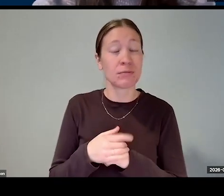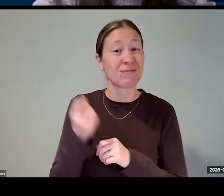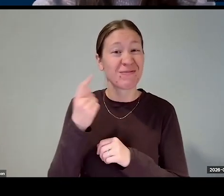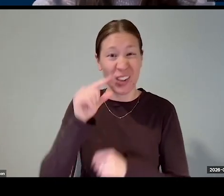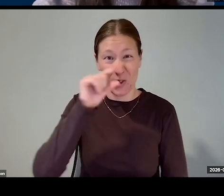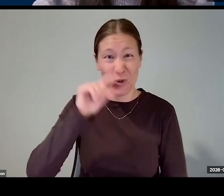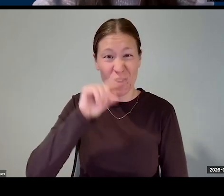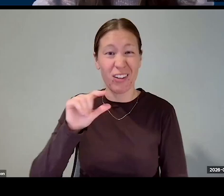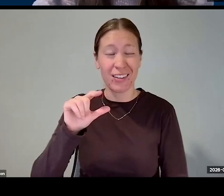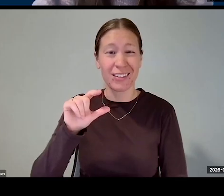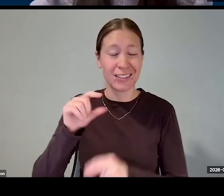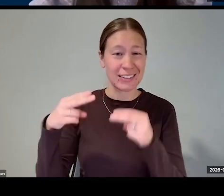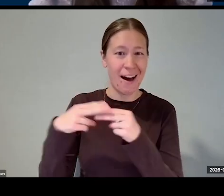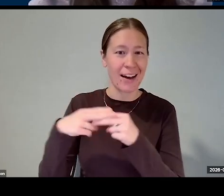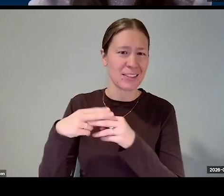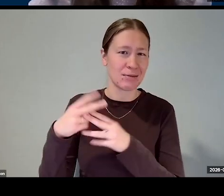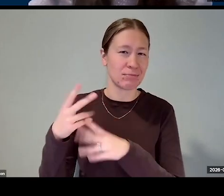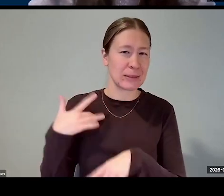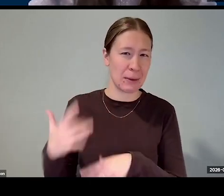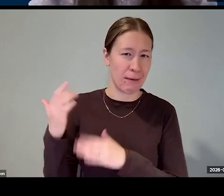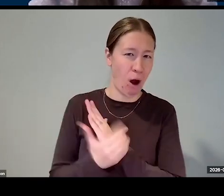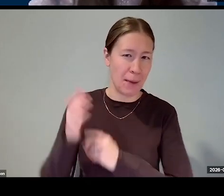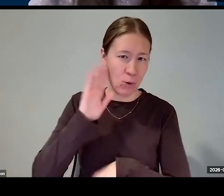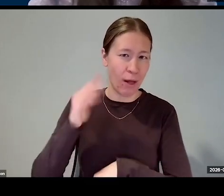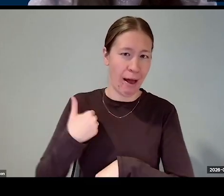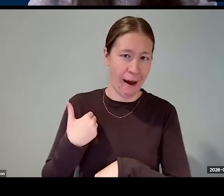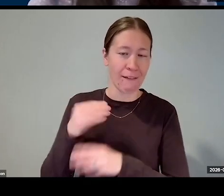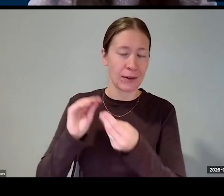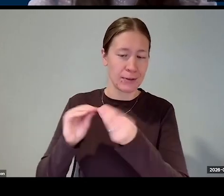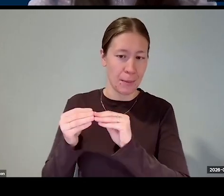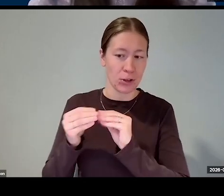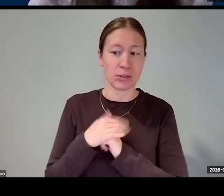in the bottom right hand corner. If for some reason the slide numbers got removed